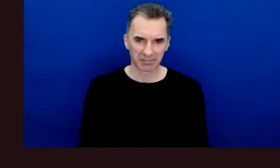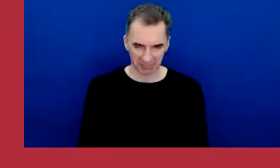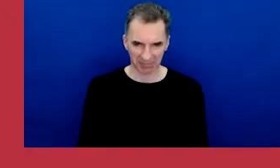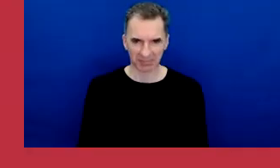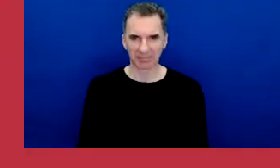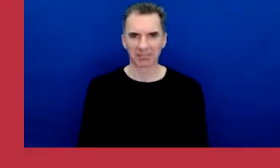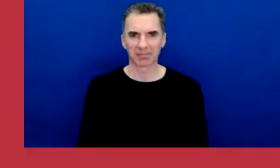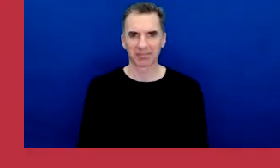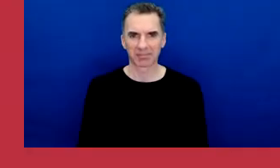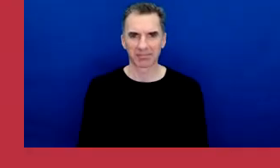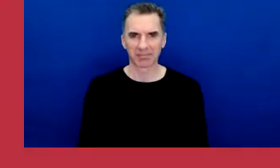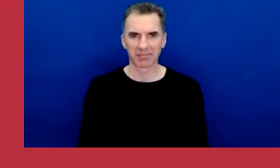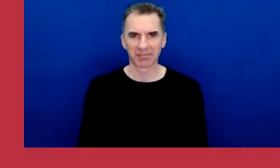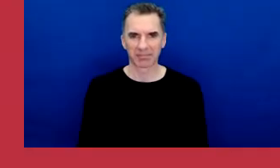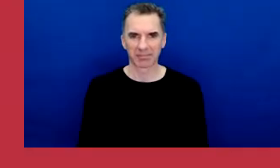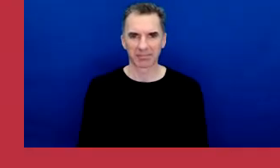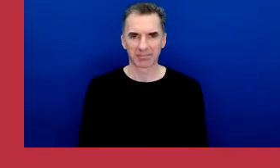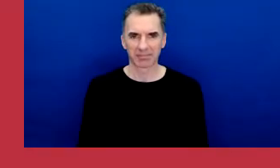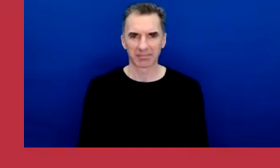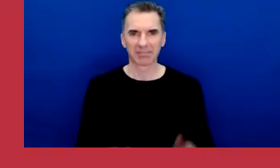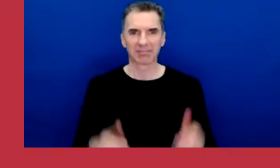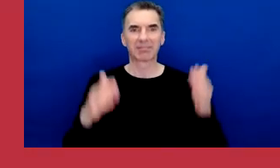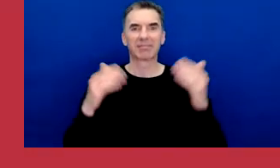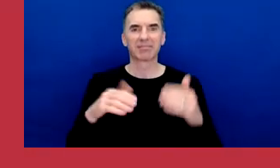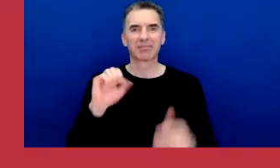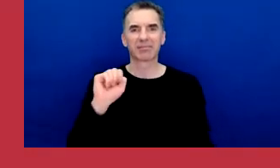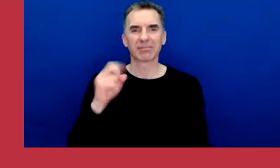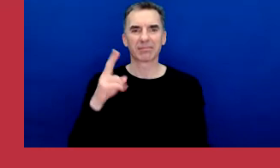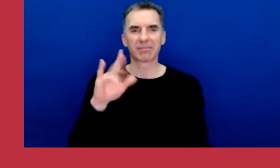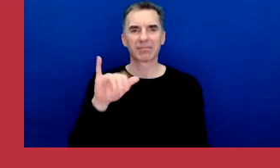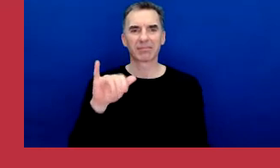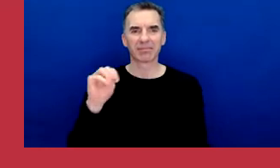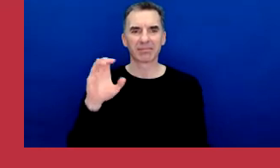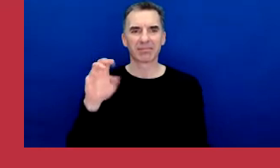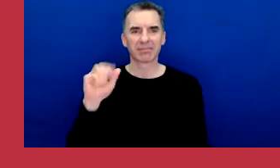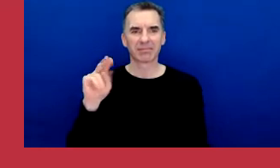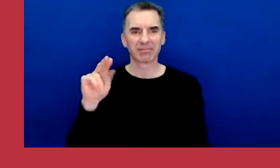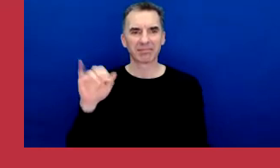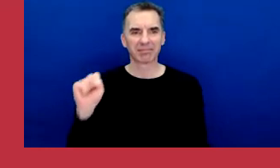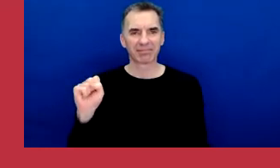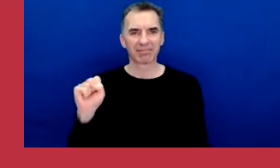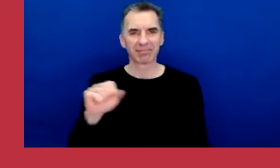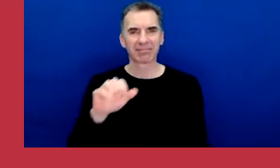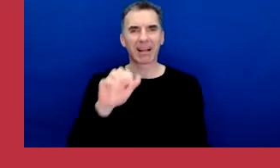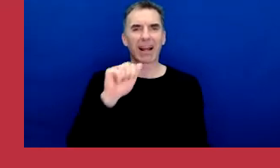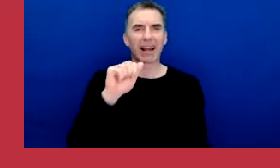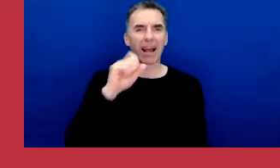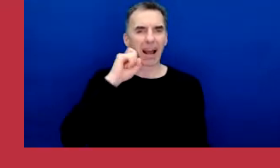And then we have the always wonderful Shirley McManus apple bits babe